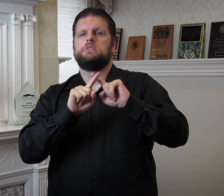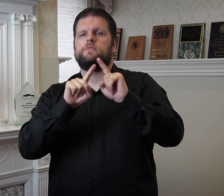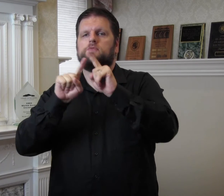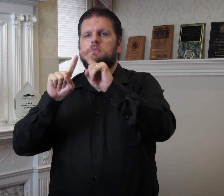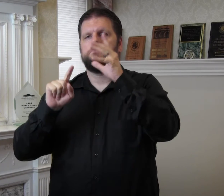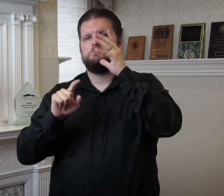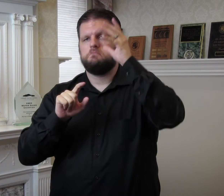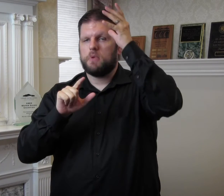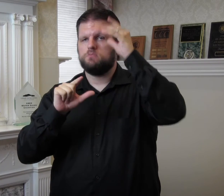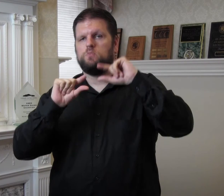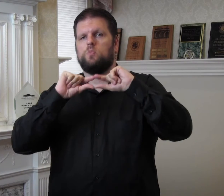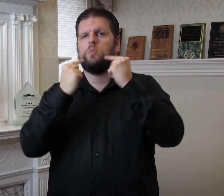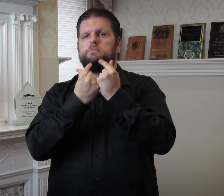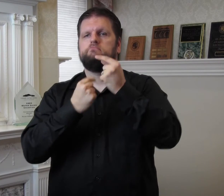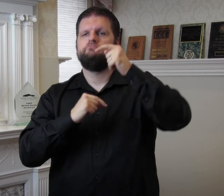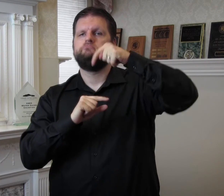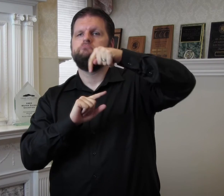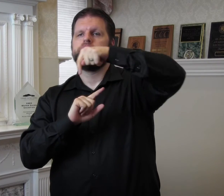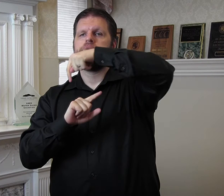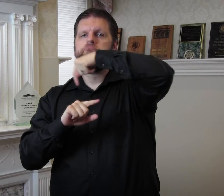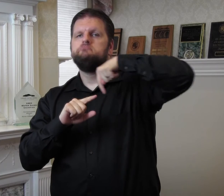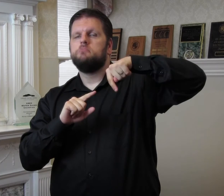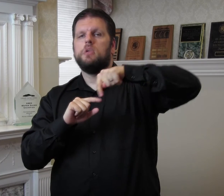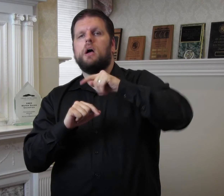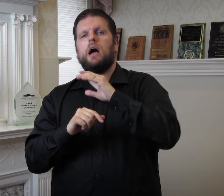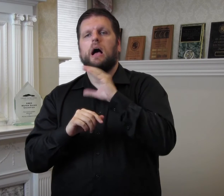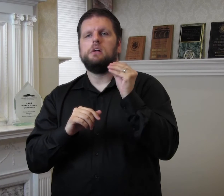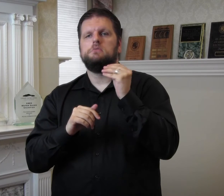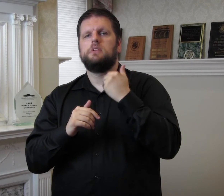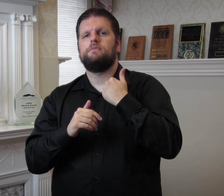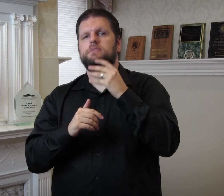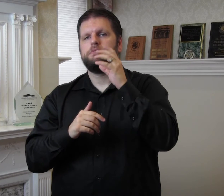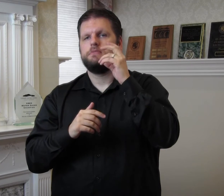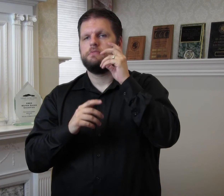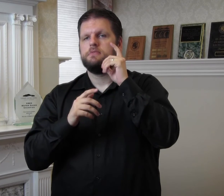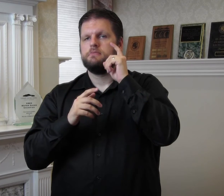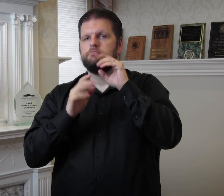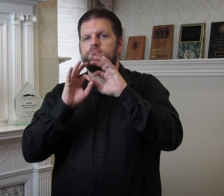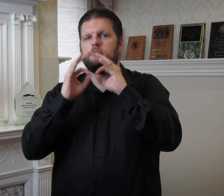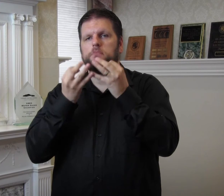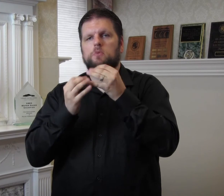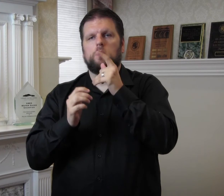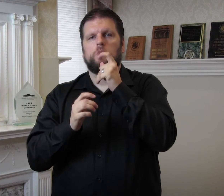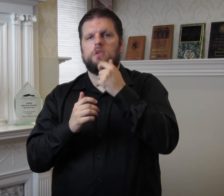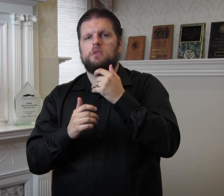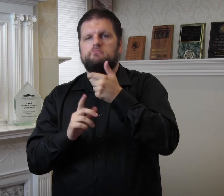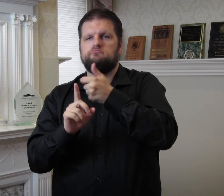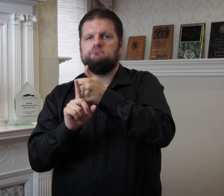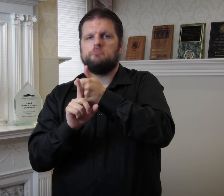through different outreach groups, parent groups in the area, and there was one family,